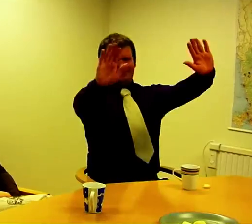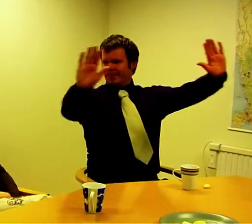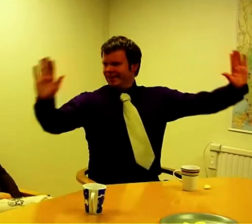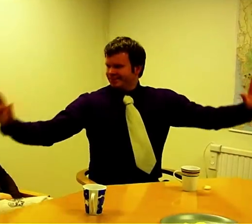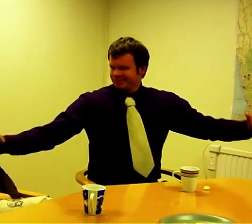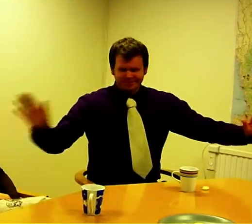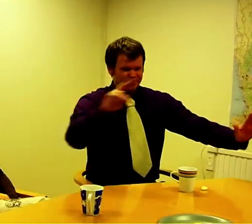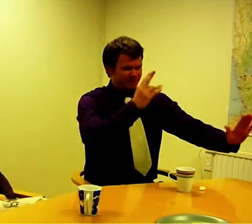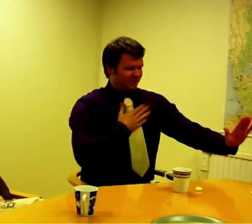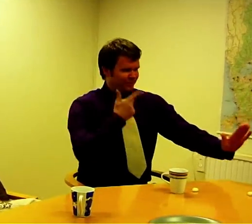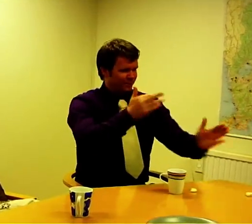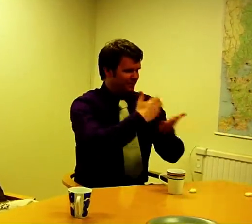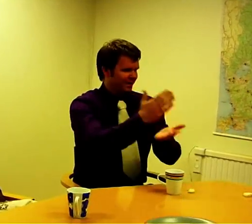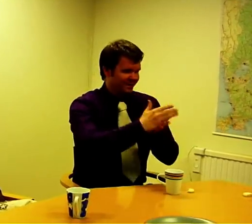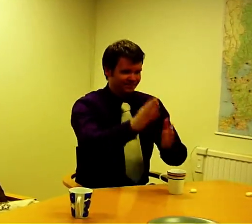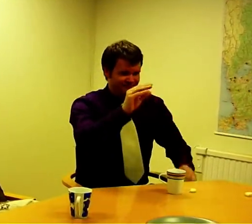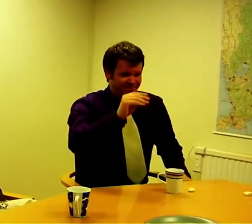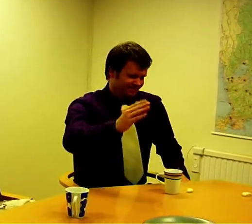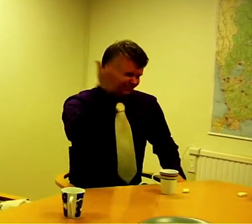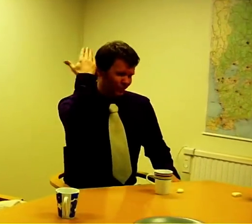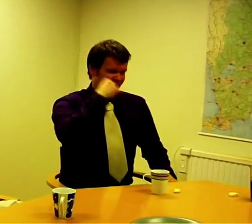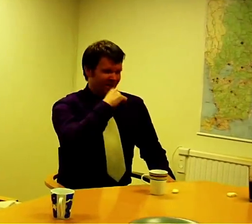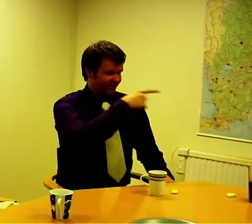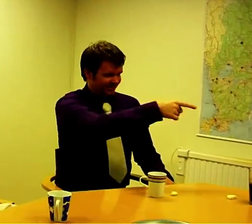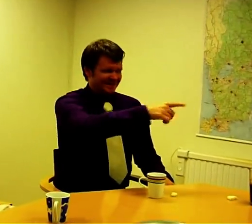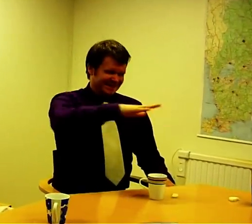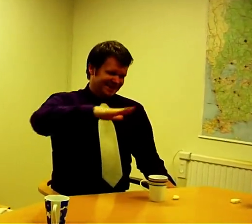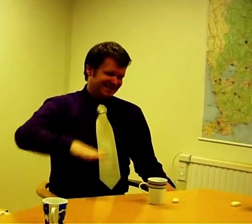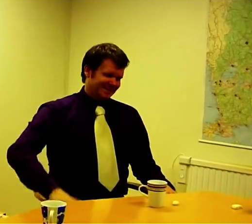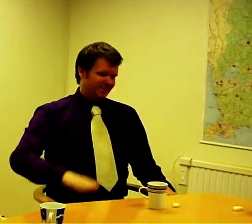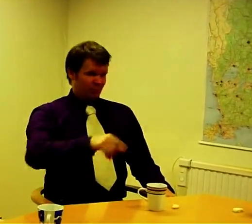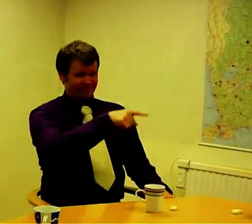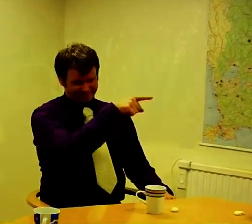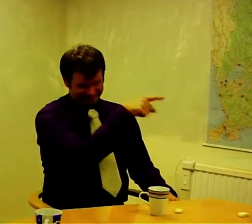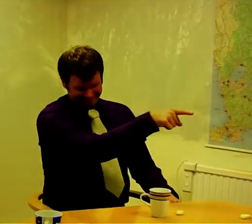Ok, my turn to tell! When Felix was little...